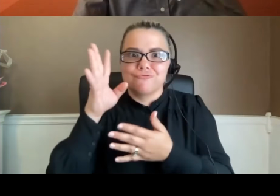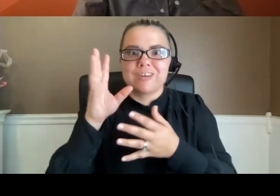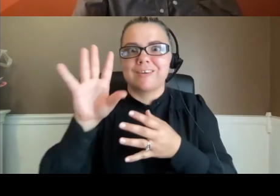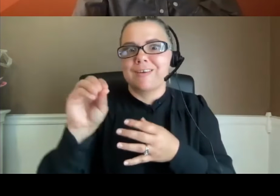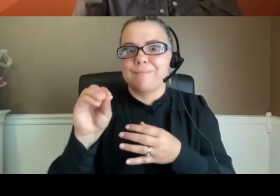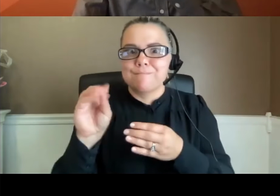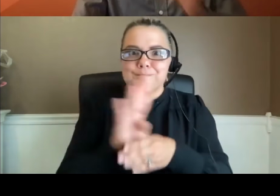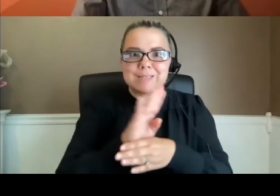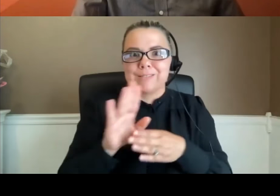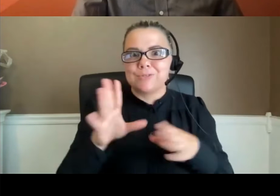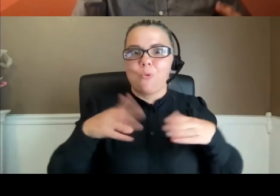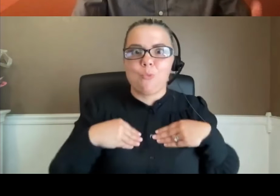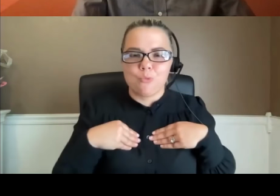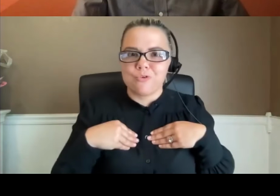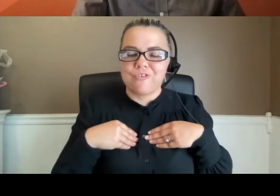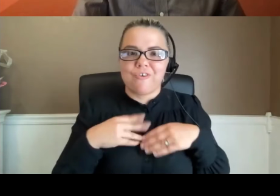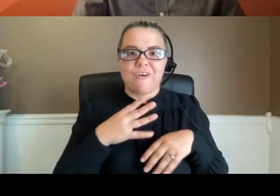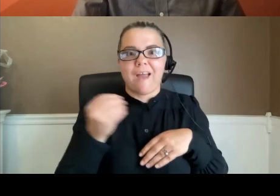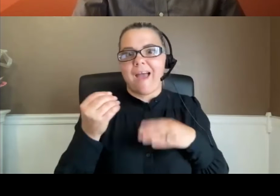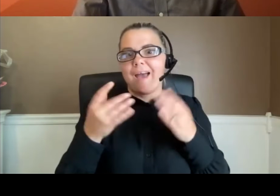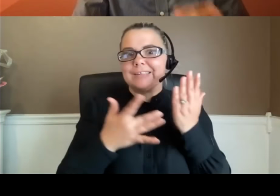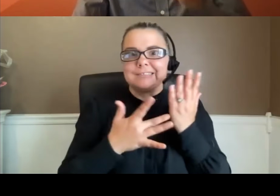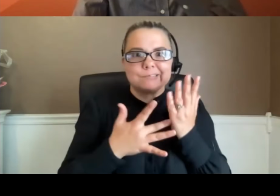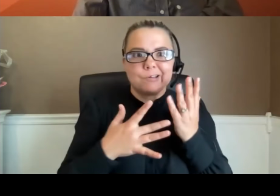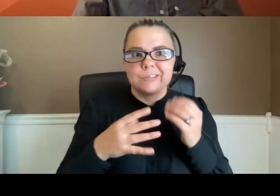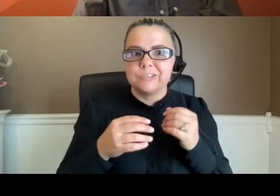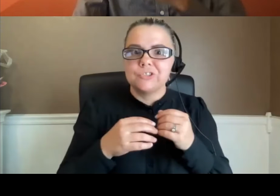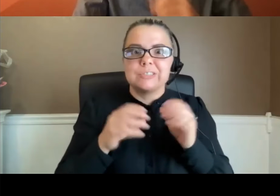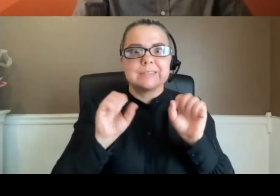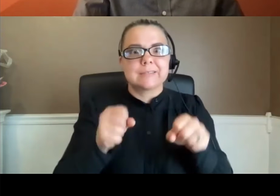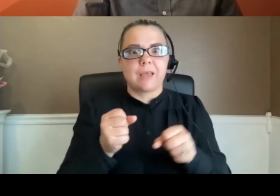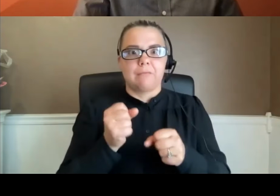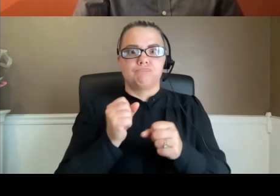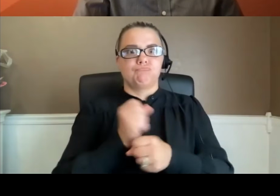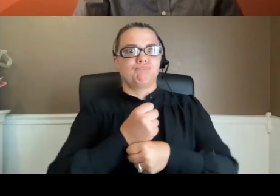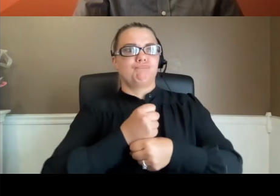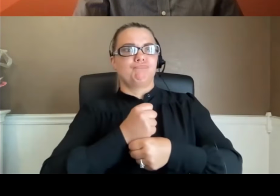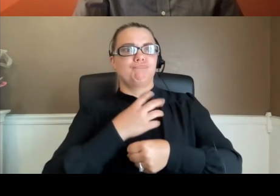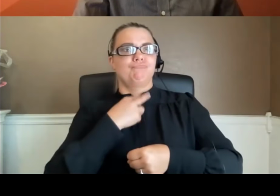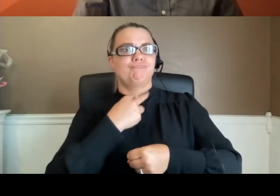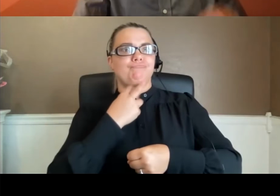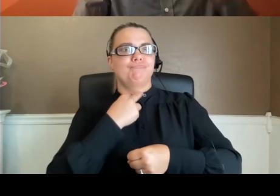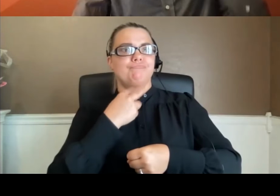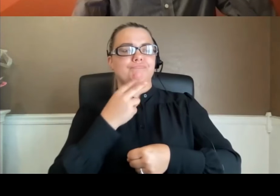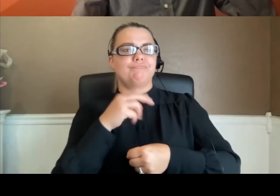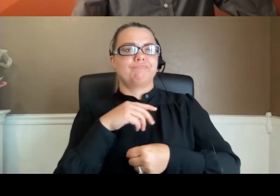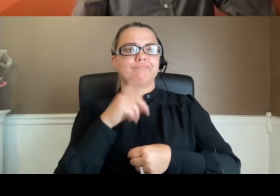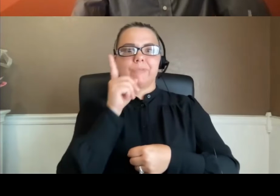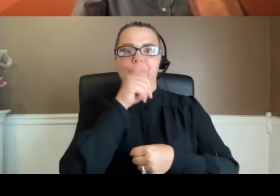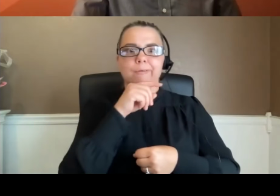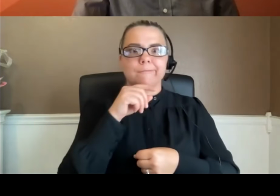... technologies that produce speech and artificial intelligence, what can